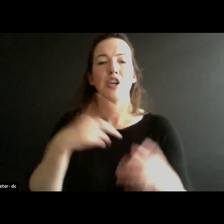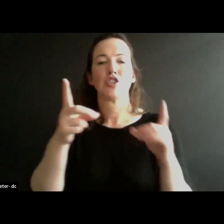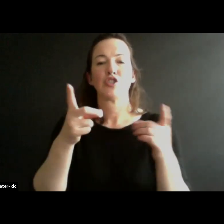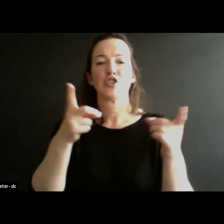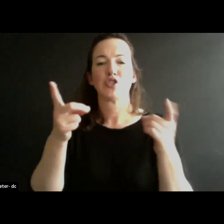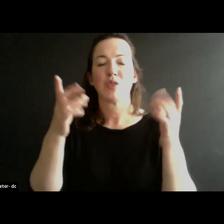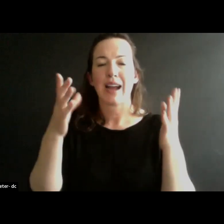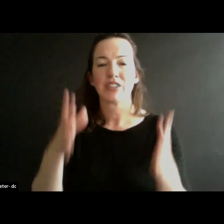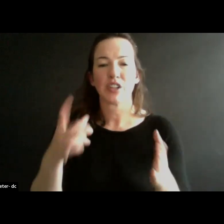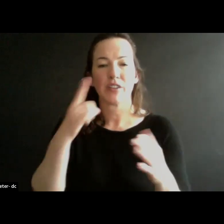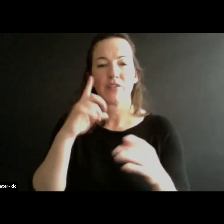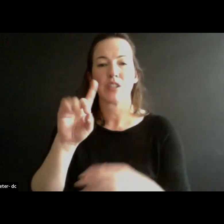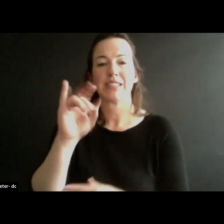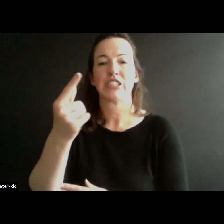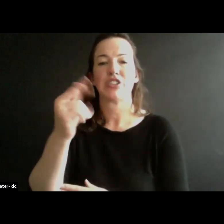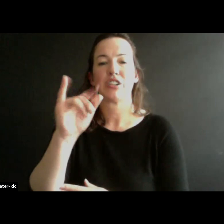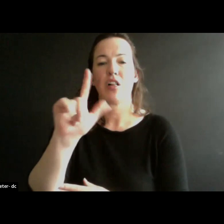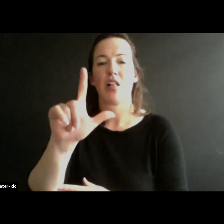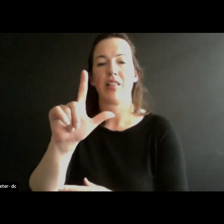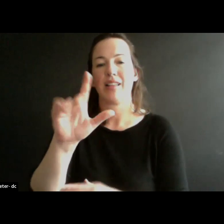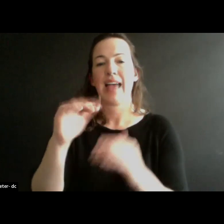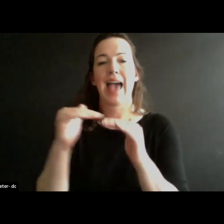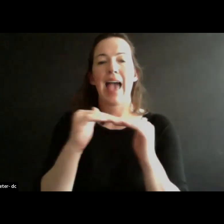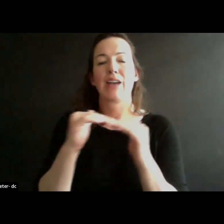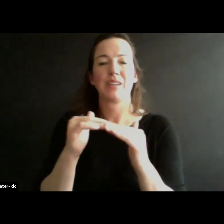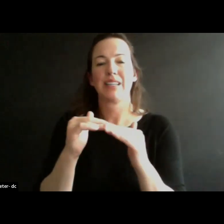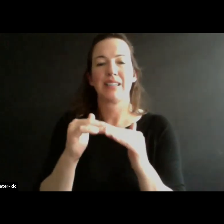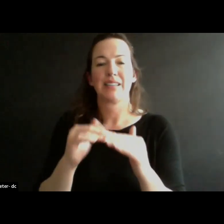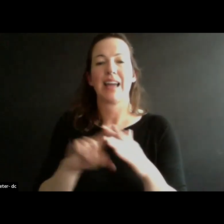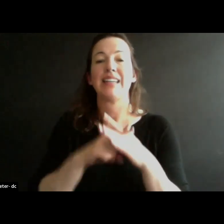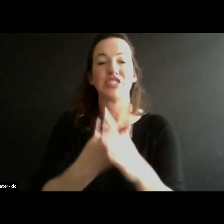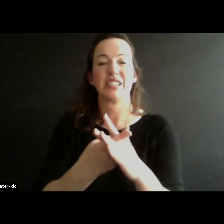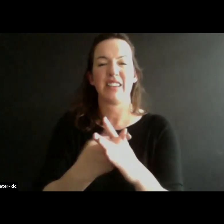Digital Equity initiative. And we are as right now a 5 year project that does that grant